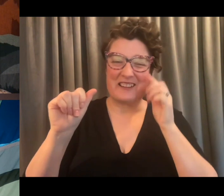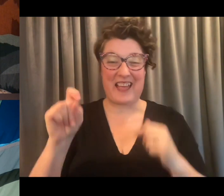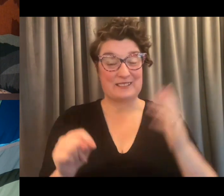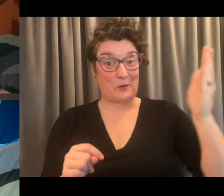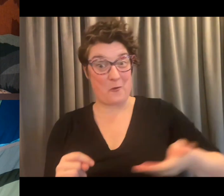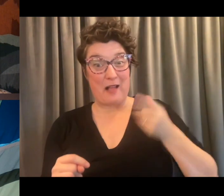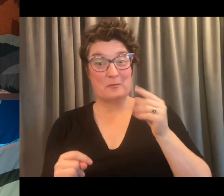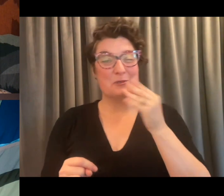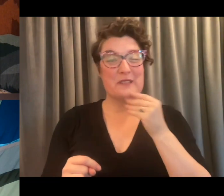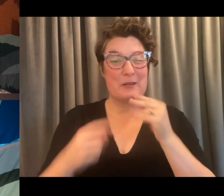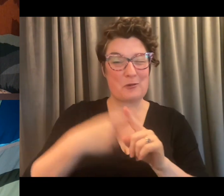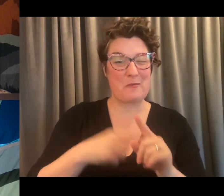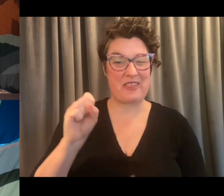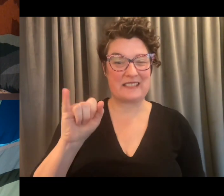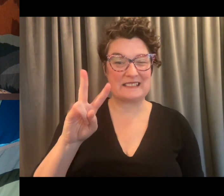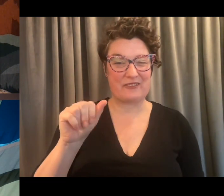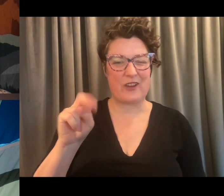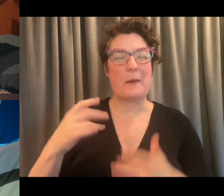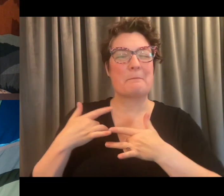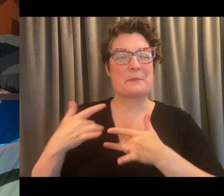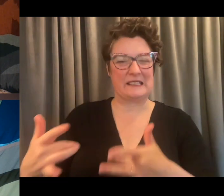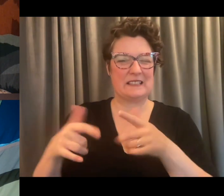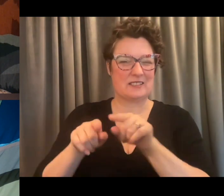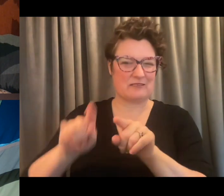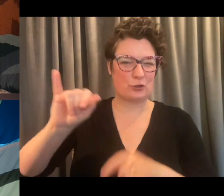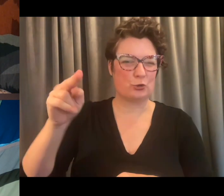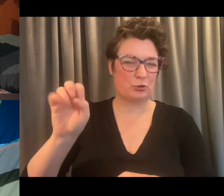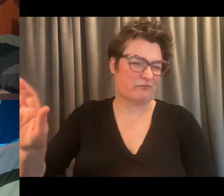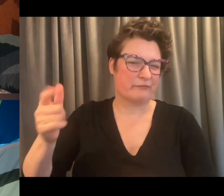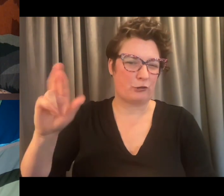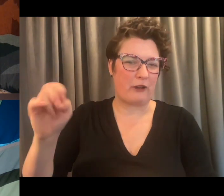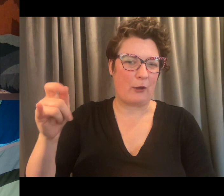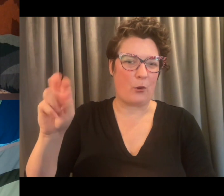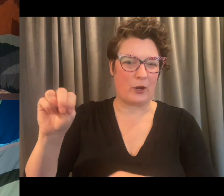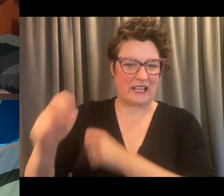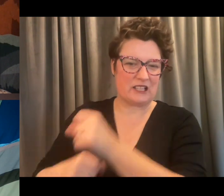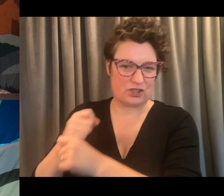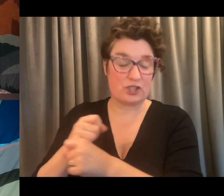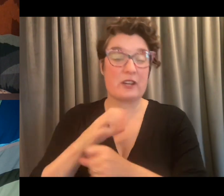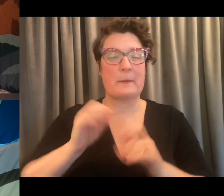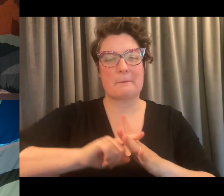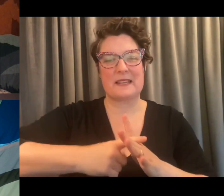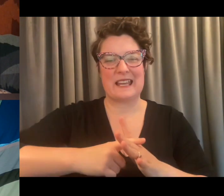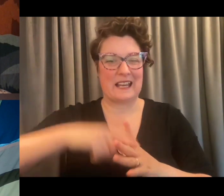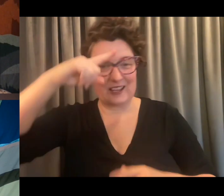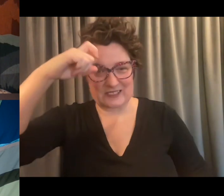This time that usually falls in the Gregorian year in June and the beginning of summer and Gemini season.